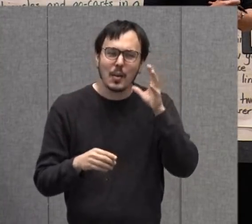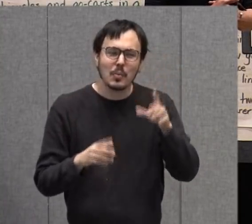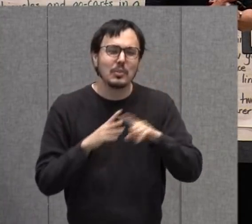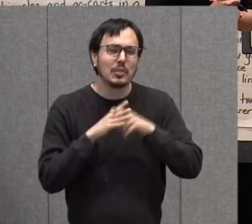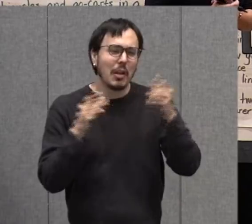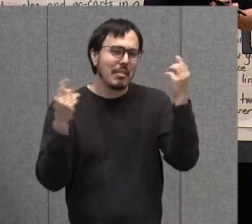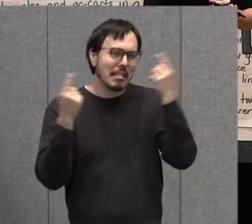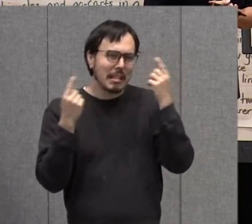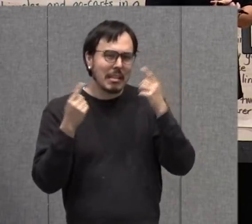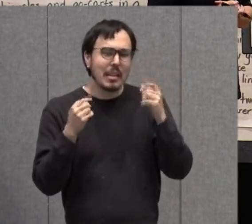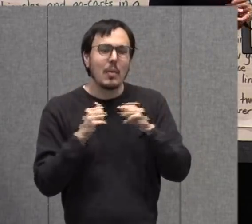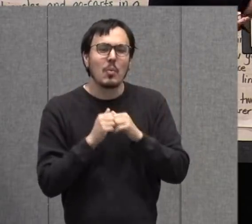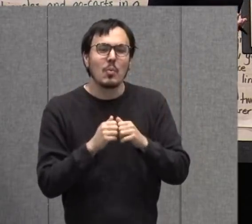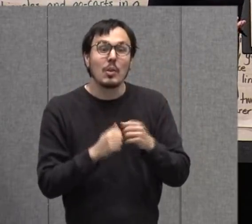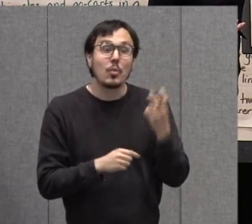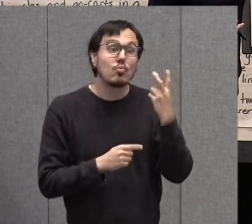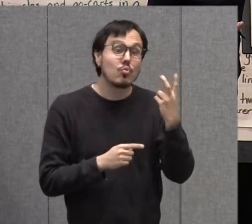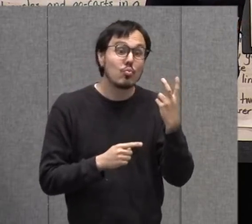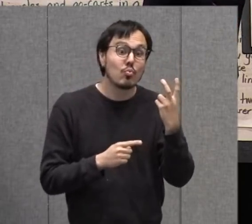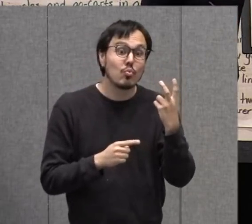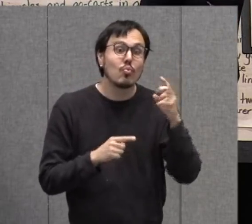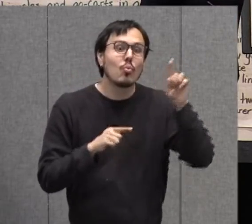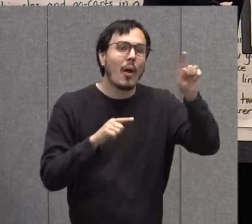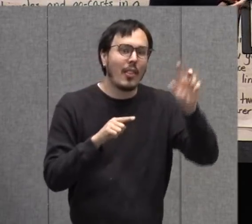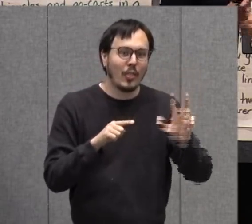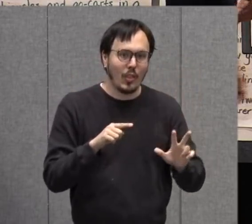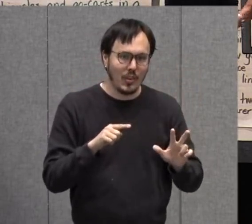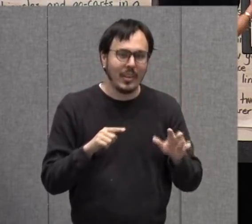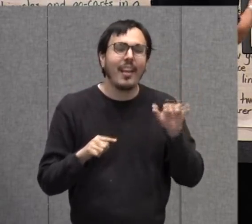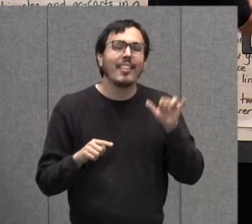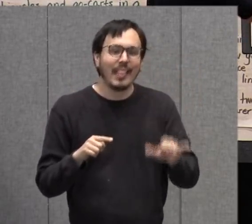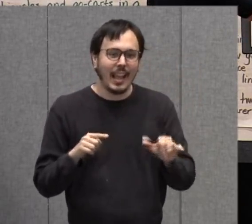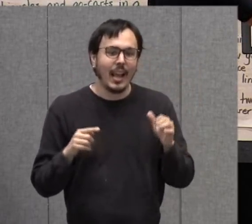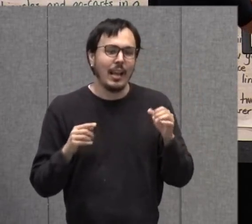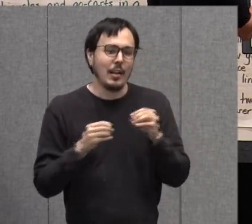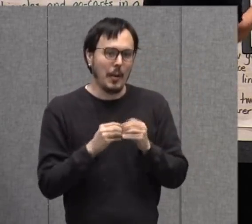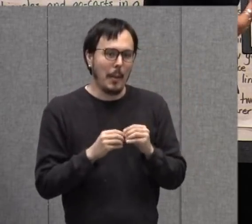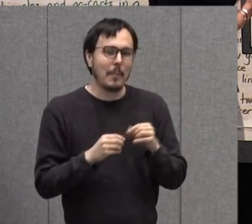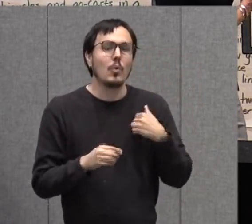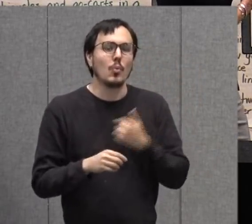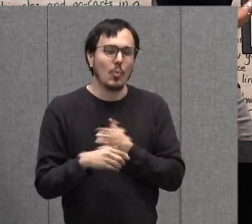by starting with two and one third, what we can see on our poster.